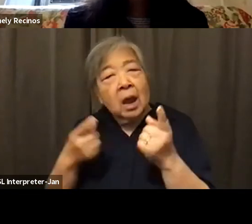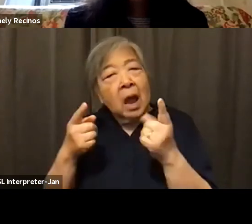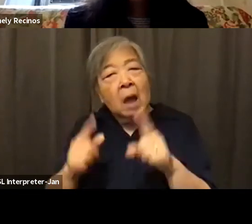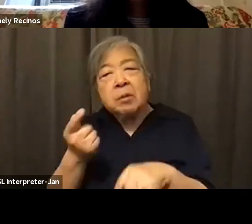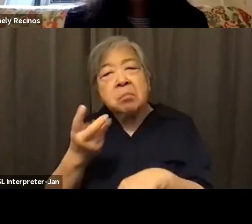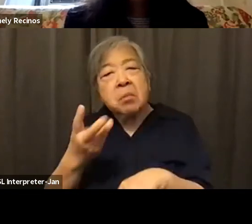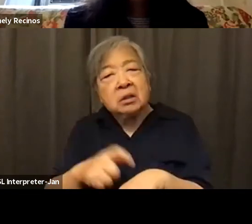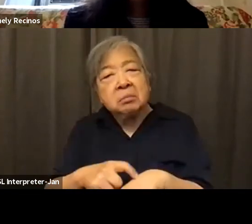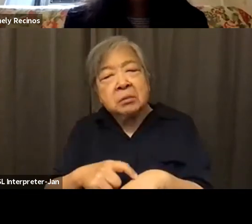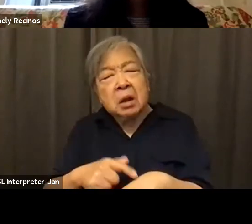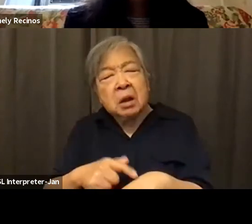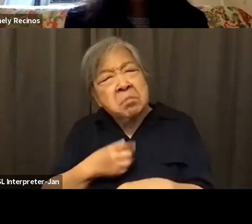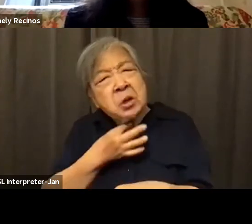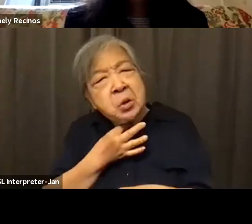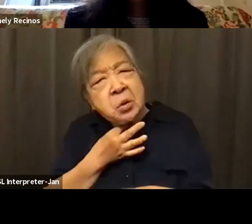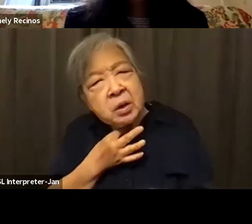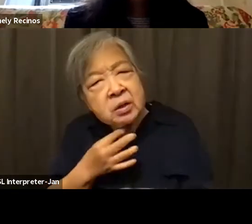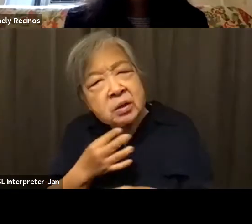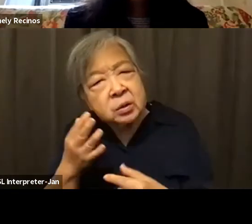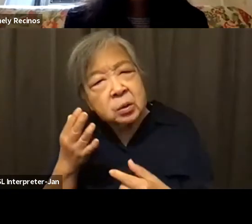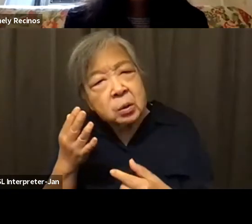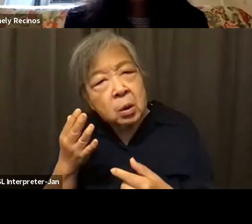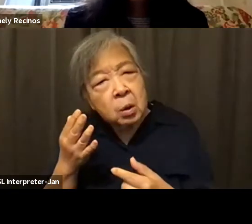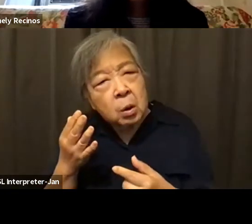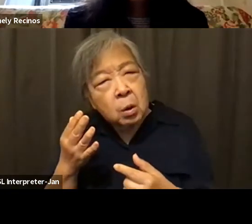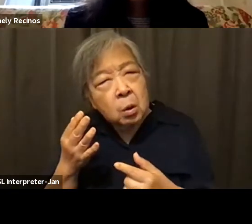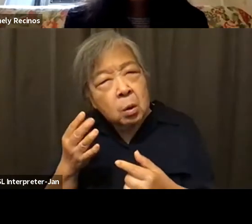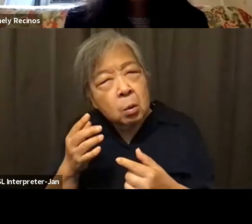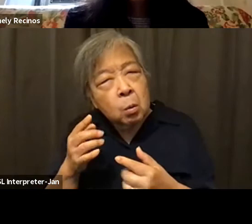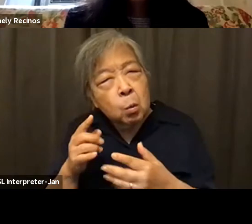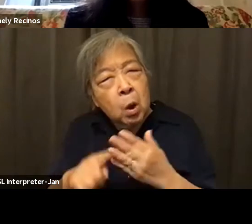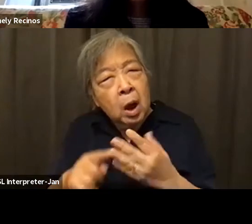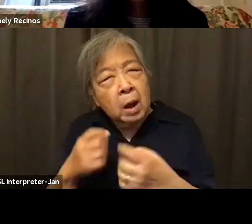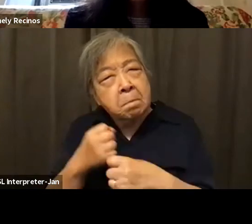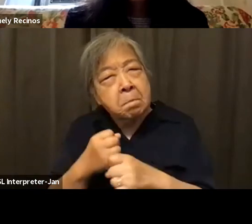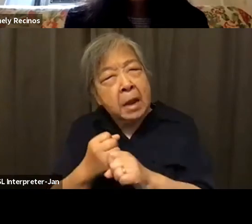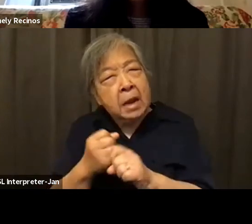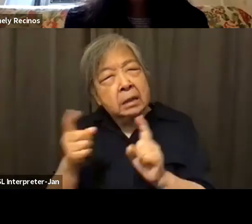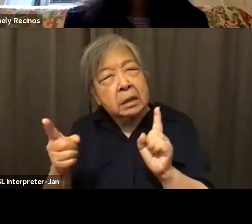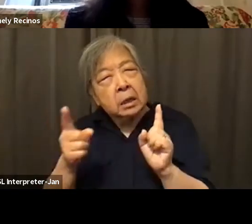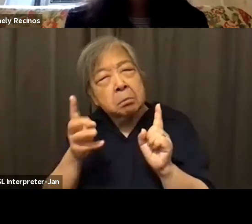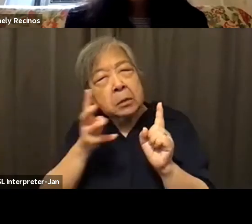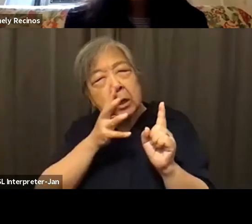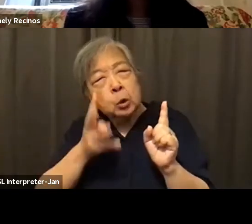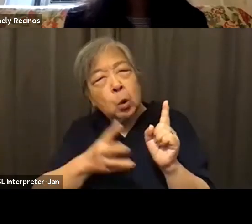really curious which, like what gave him that permission to do that?